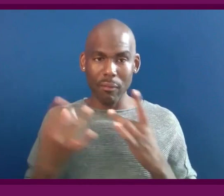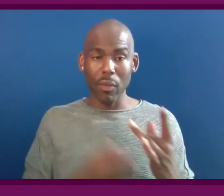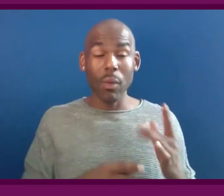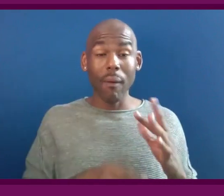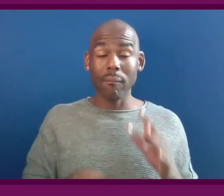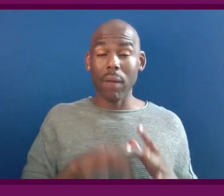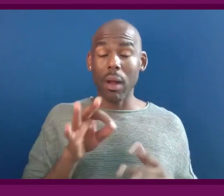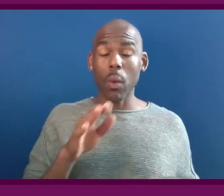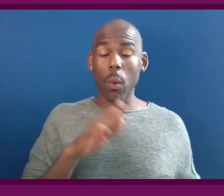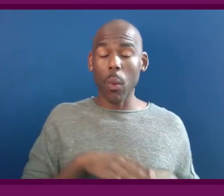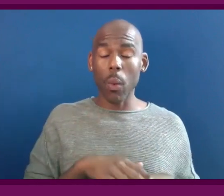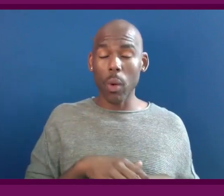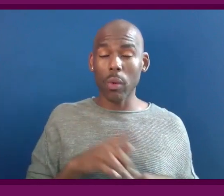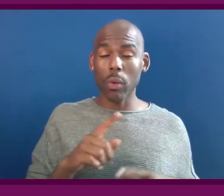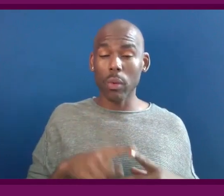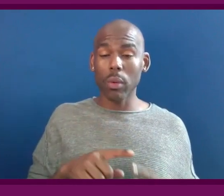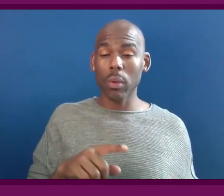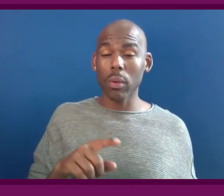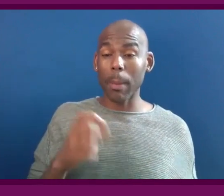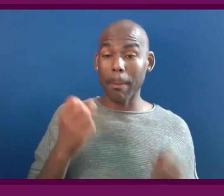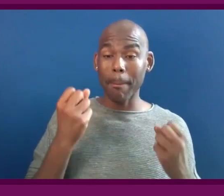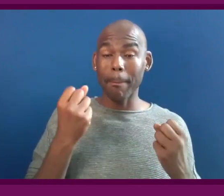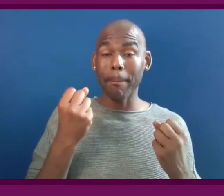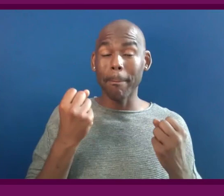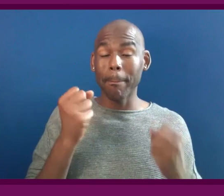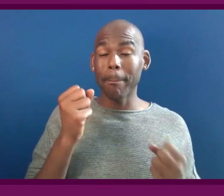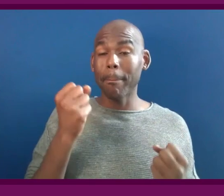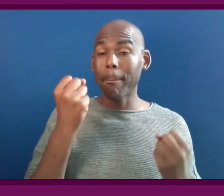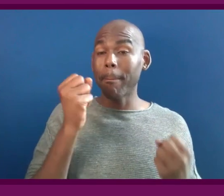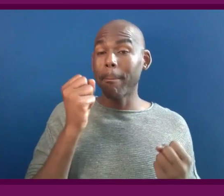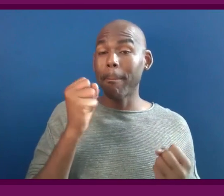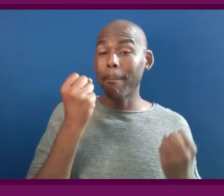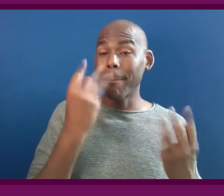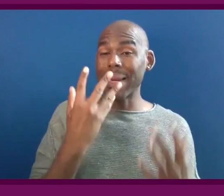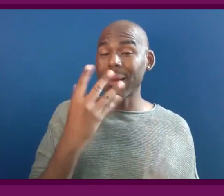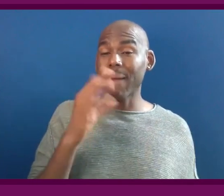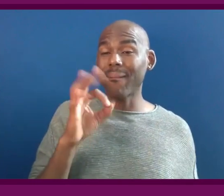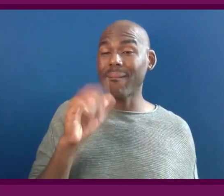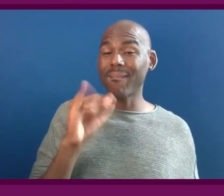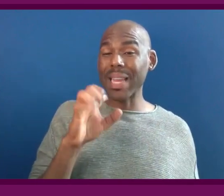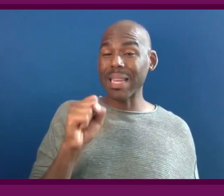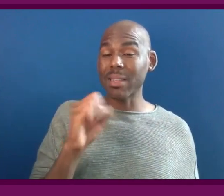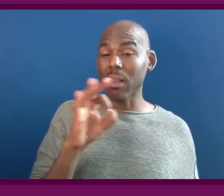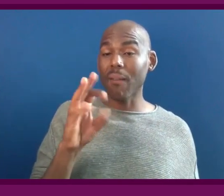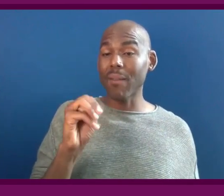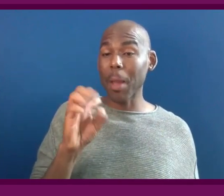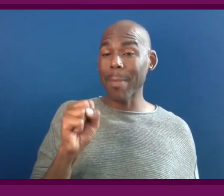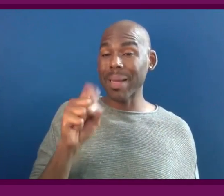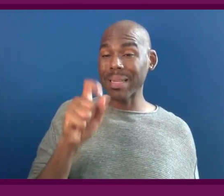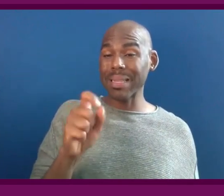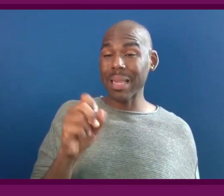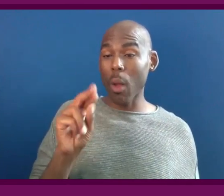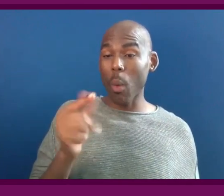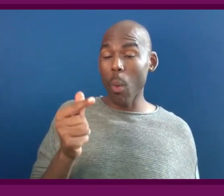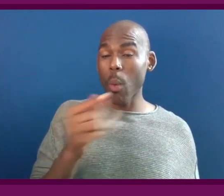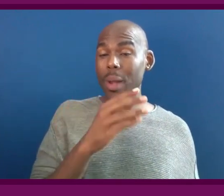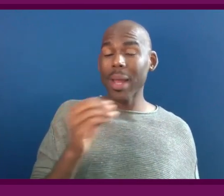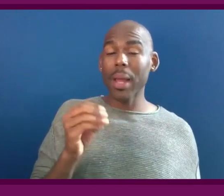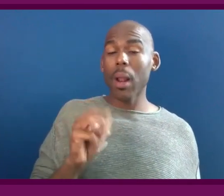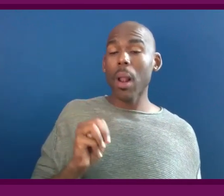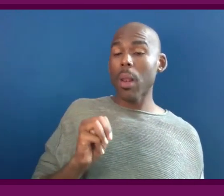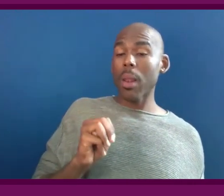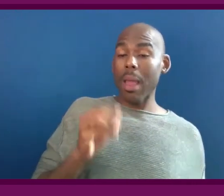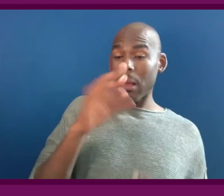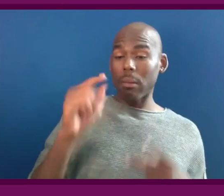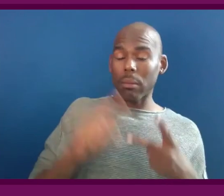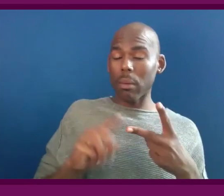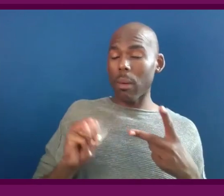You can find us at manyfacesofms.org, also at the martinmsfoundation.org.